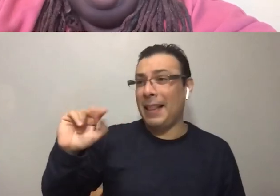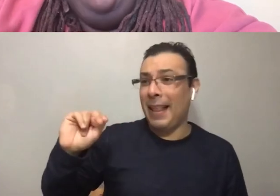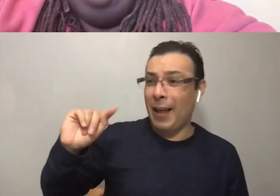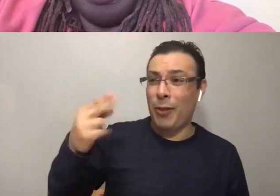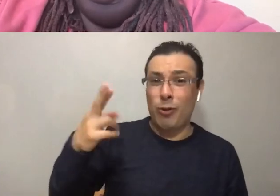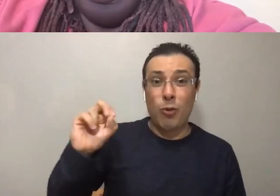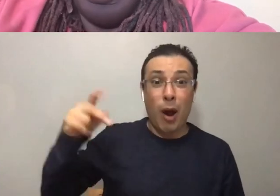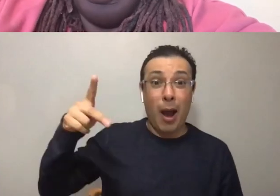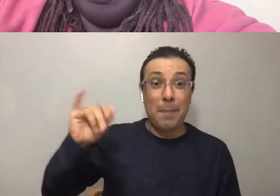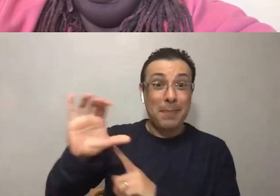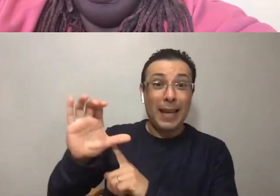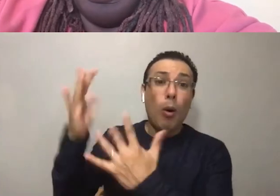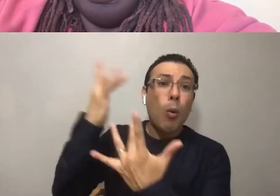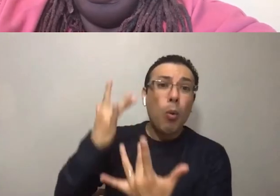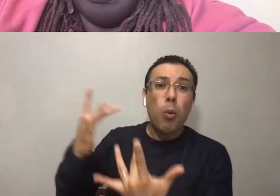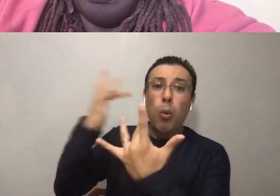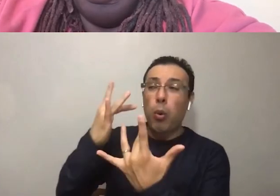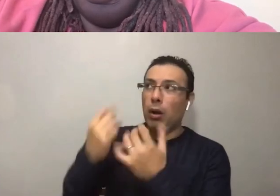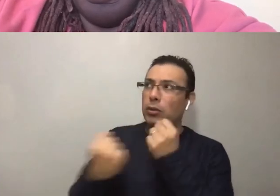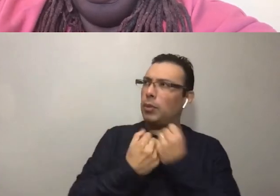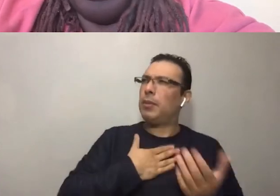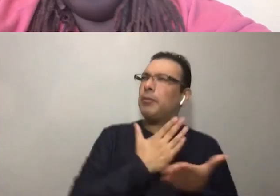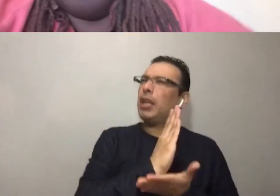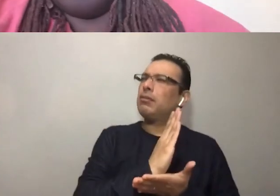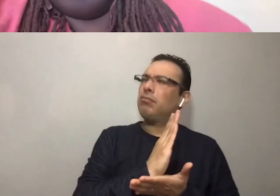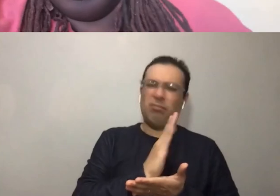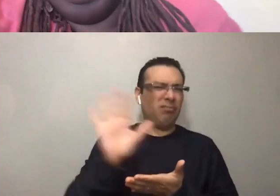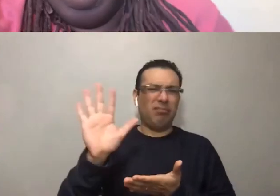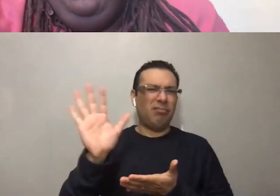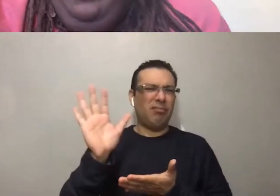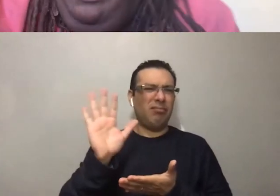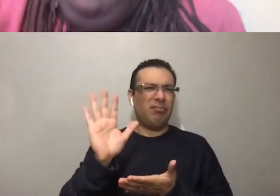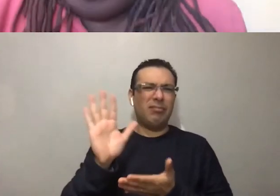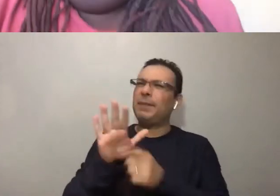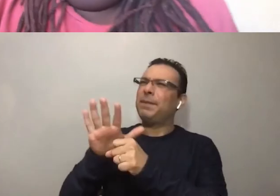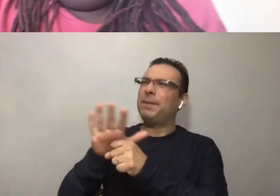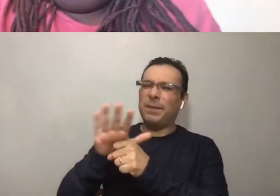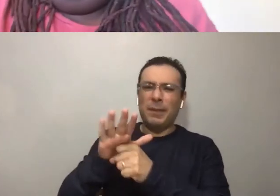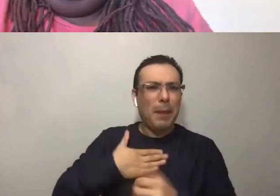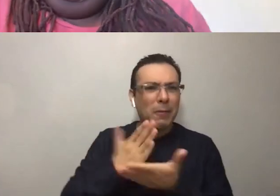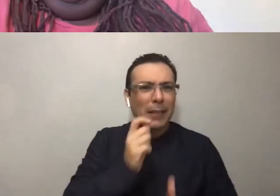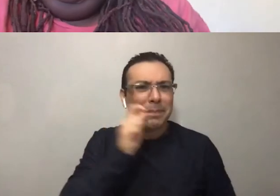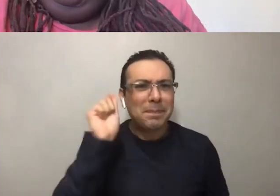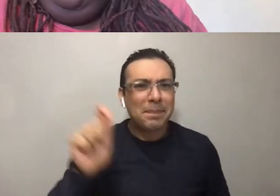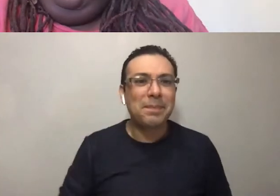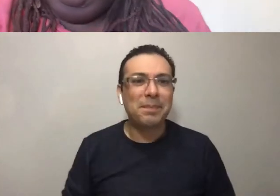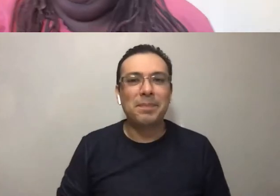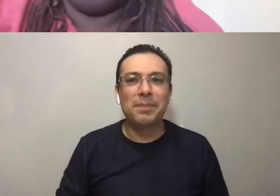That’s true. And I think part of holding yourself accountable as a funder is to also fund us.